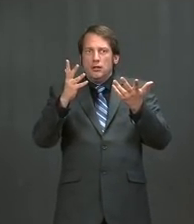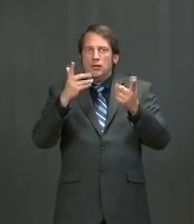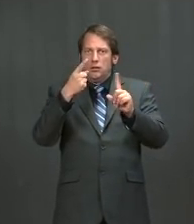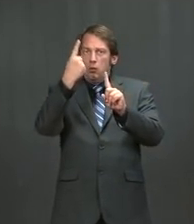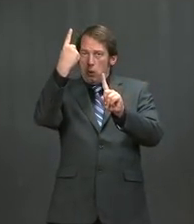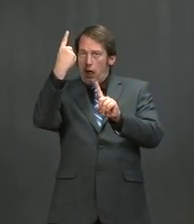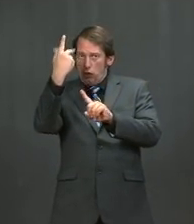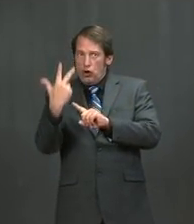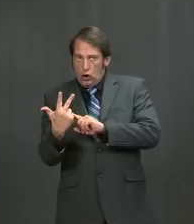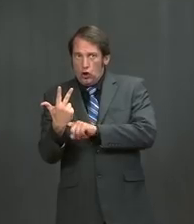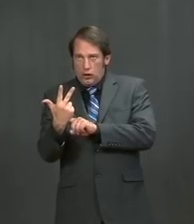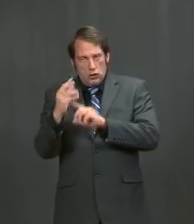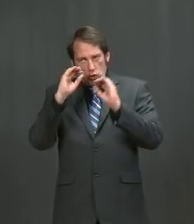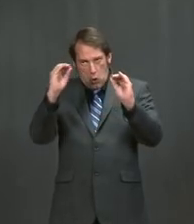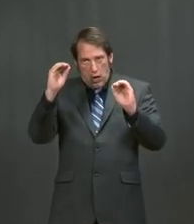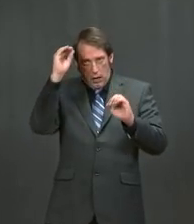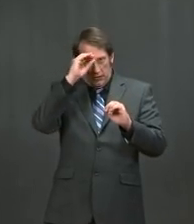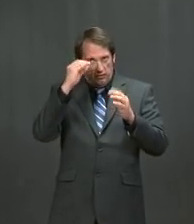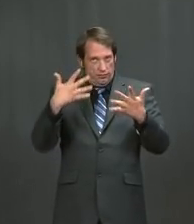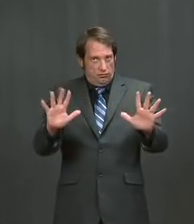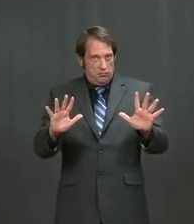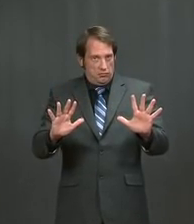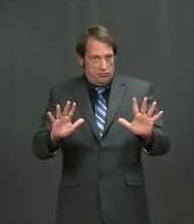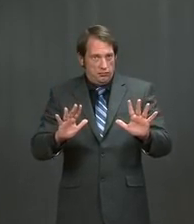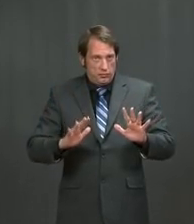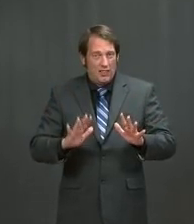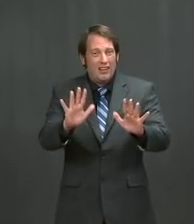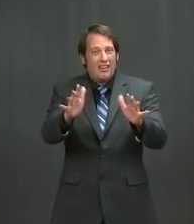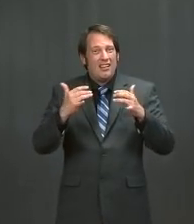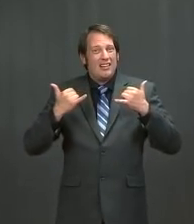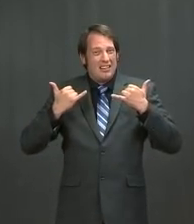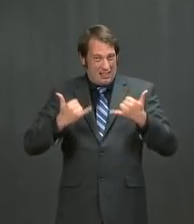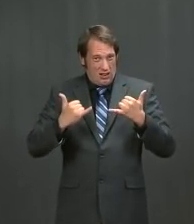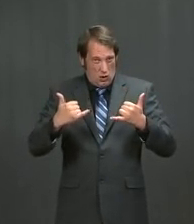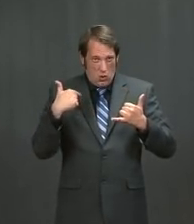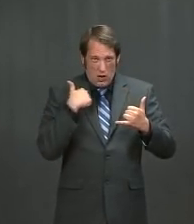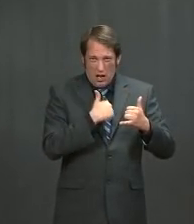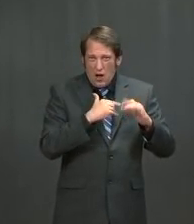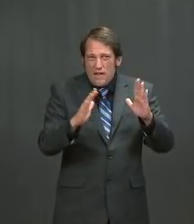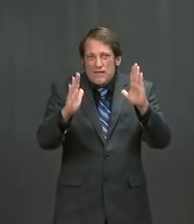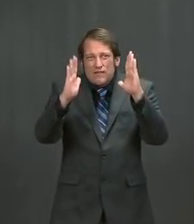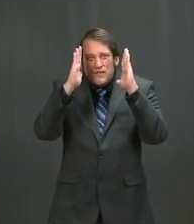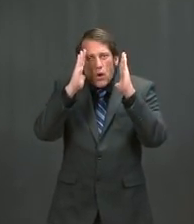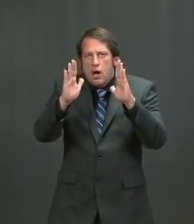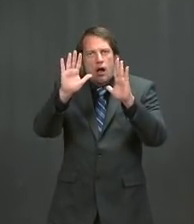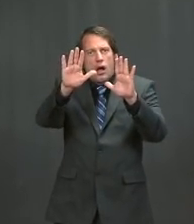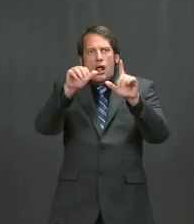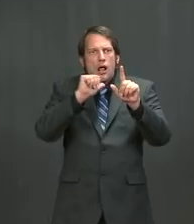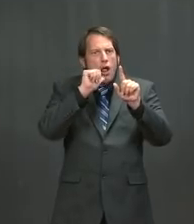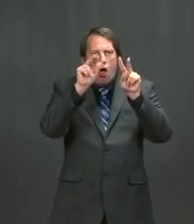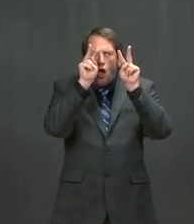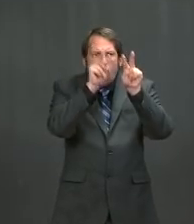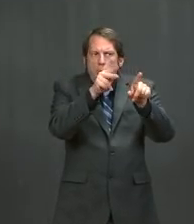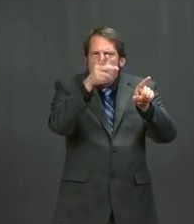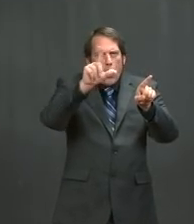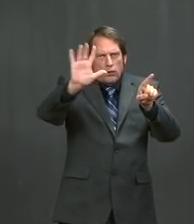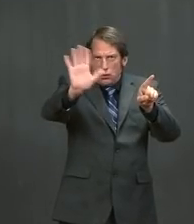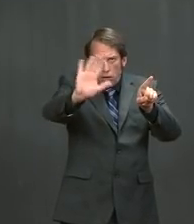So I think that, right now, our focus is not on looking at the poll; it is on implementing solutions,